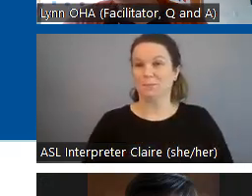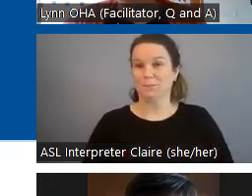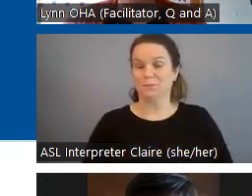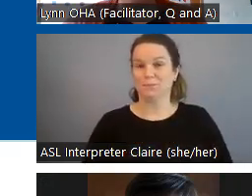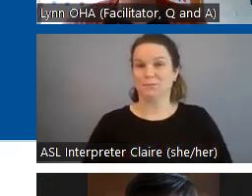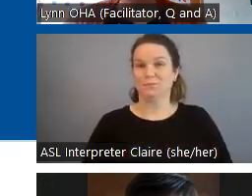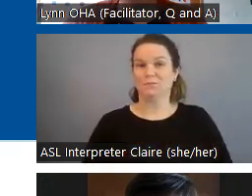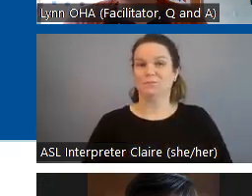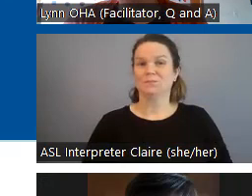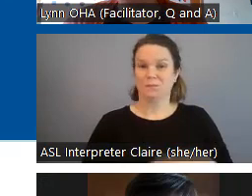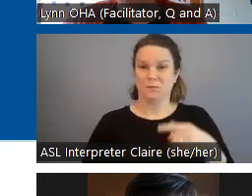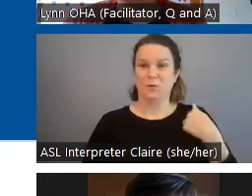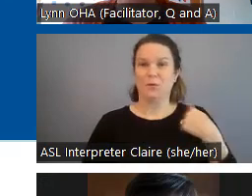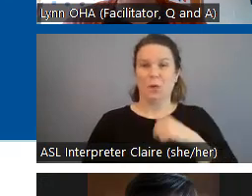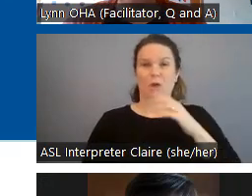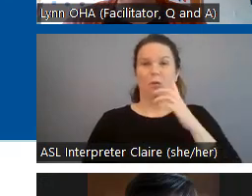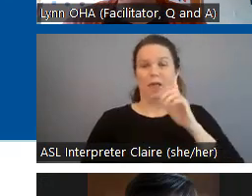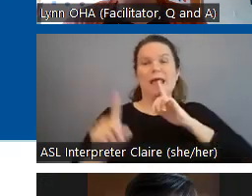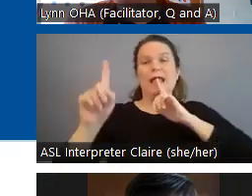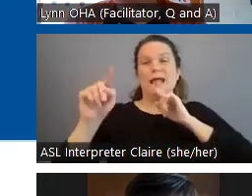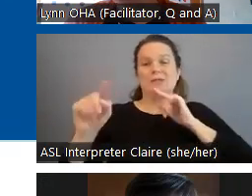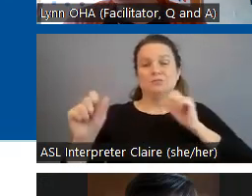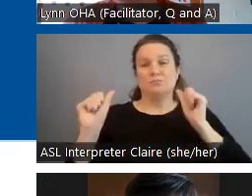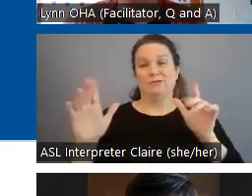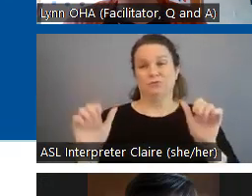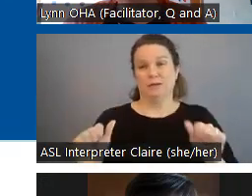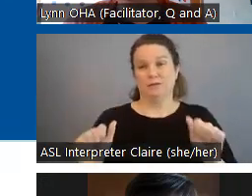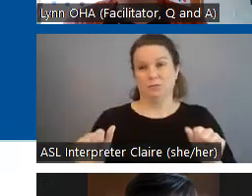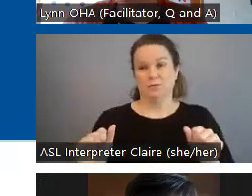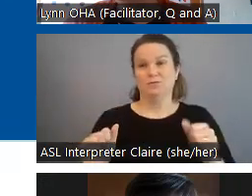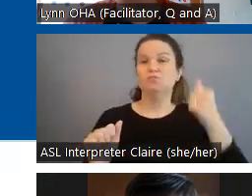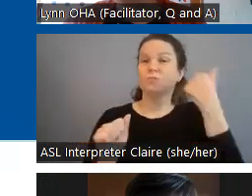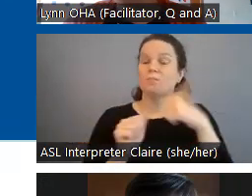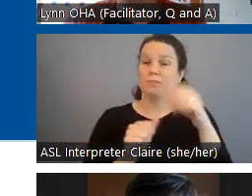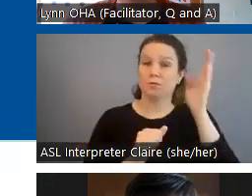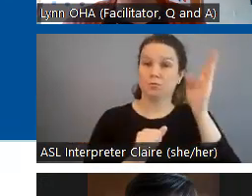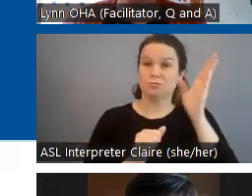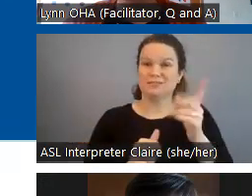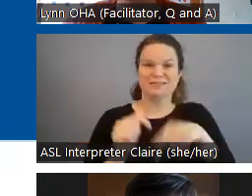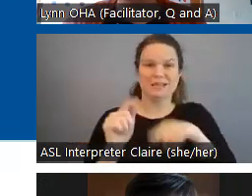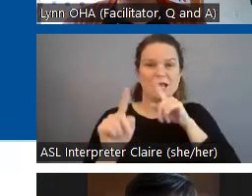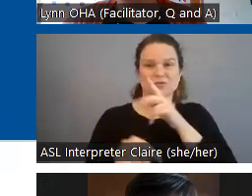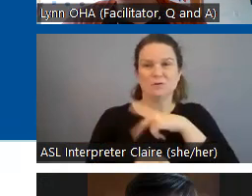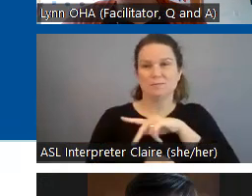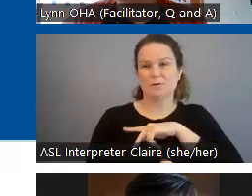We will get to as many questions as we can. Please remember that presenters